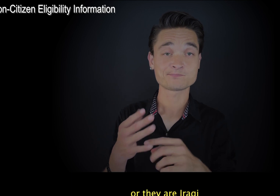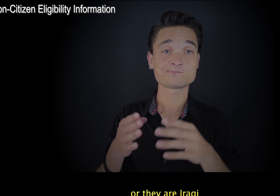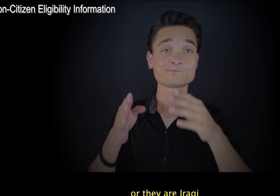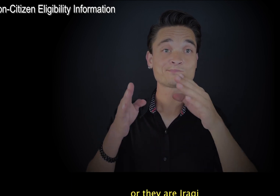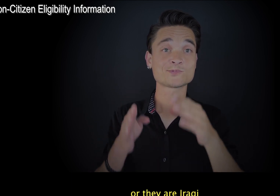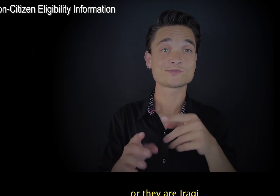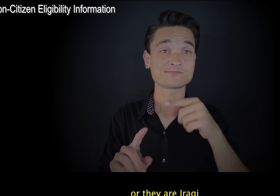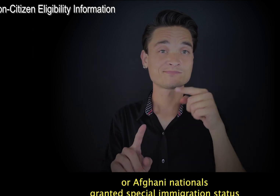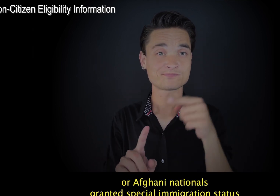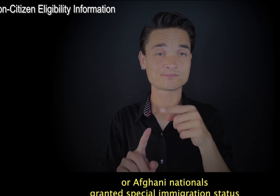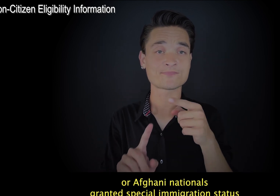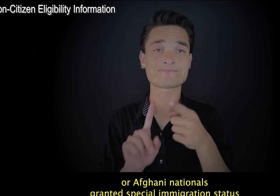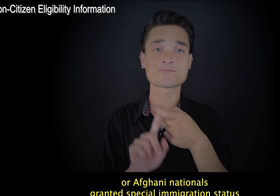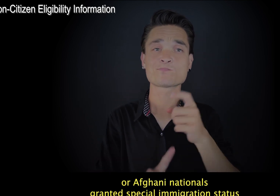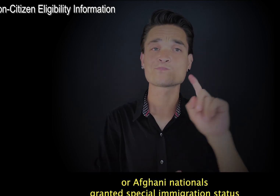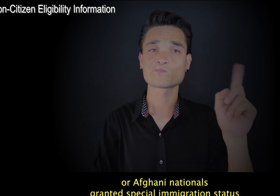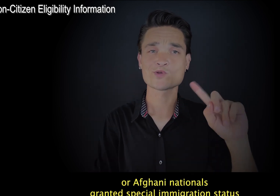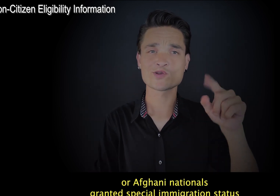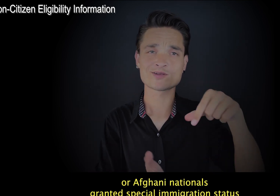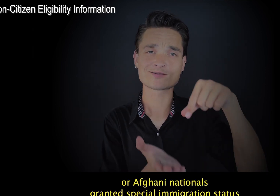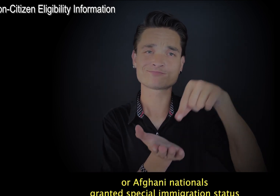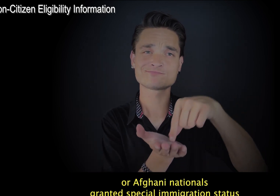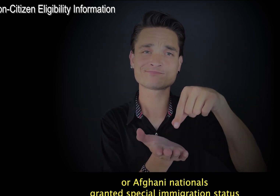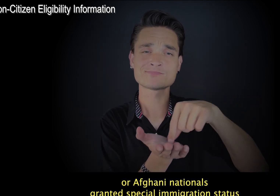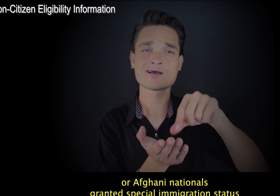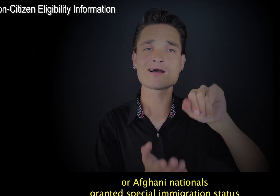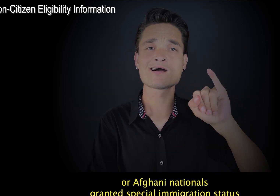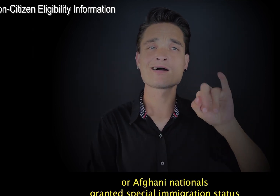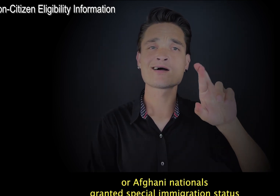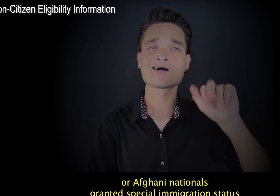or they are Iraqi or Afghani nationals granted special immigration status